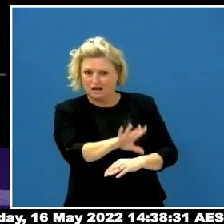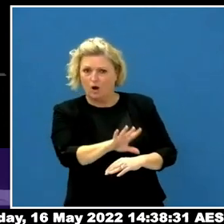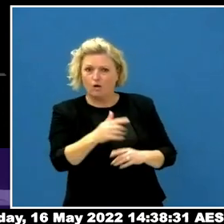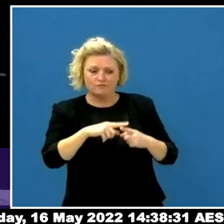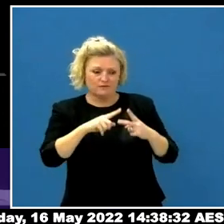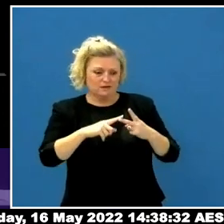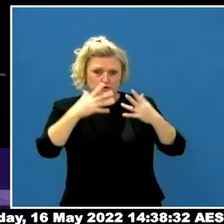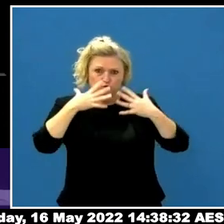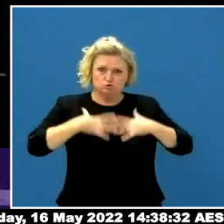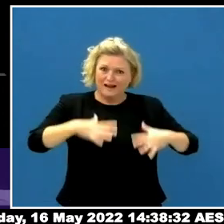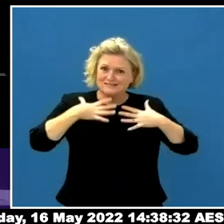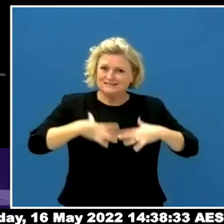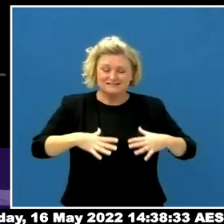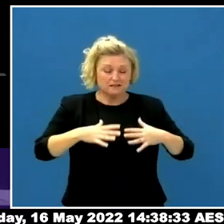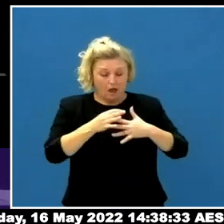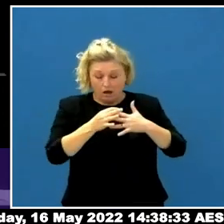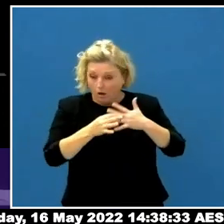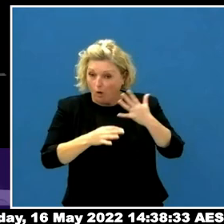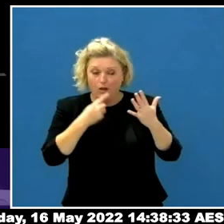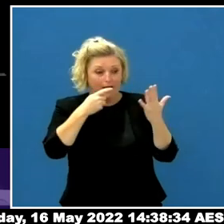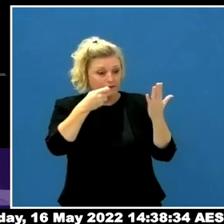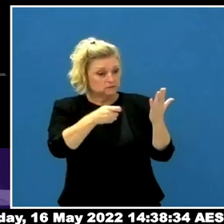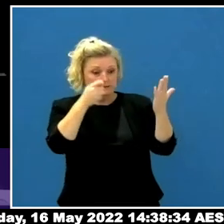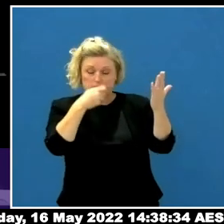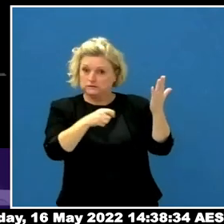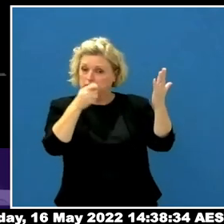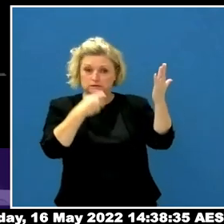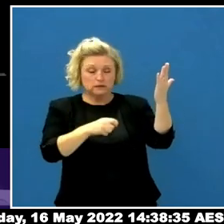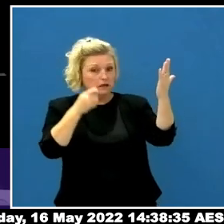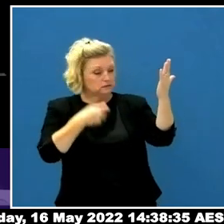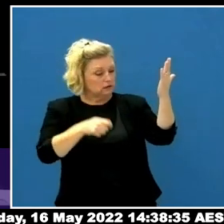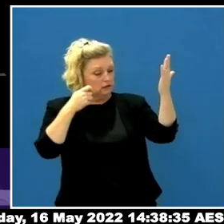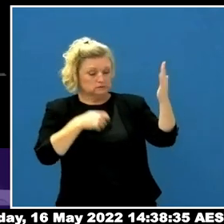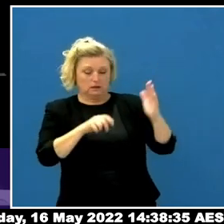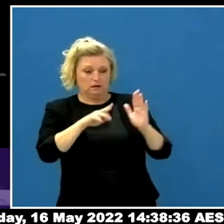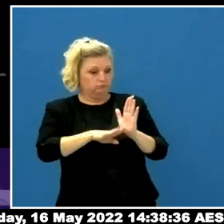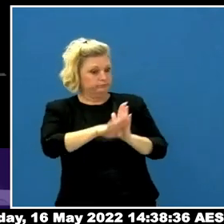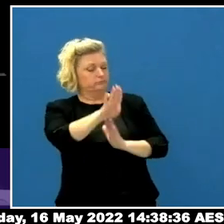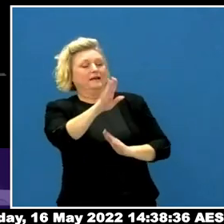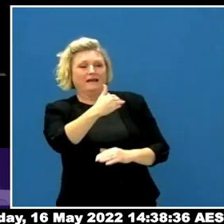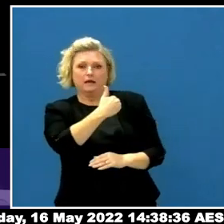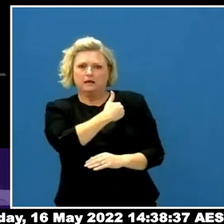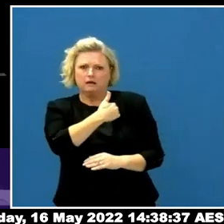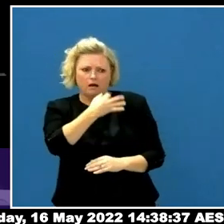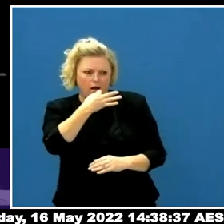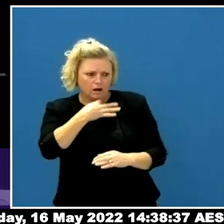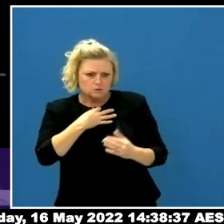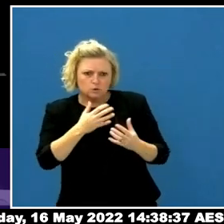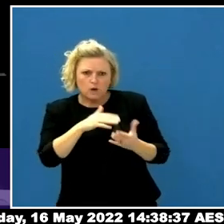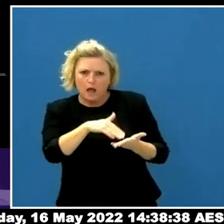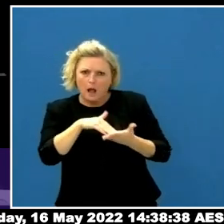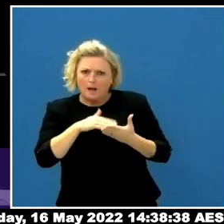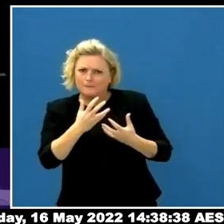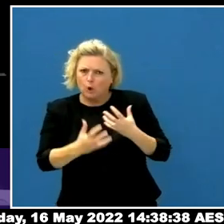He's wanting to help cook in the kitchen. So he's just happier overall and a lot more balanced.